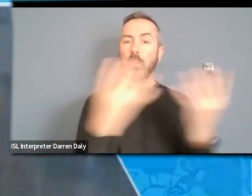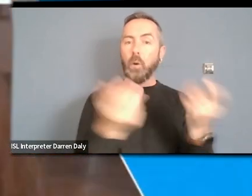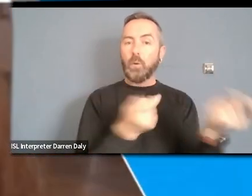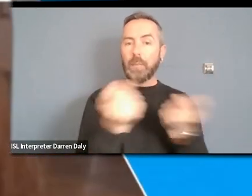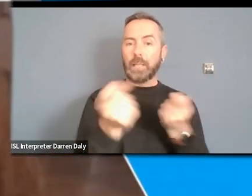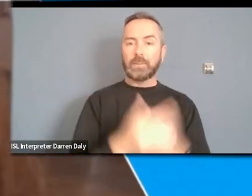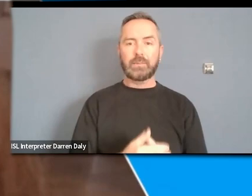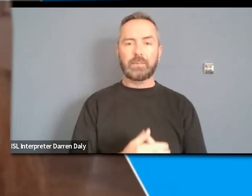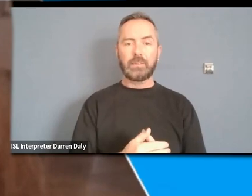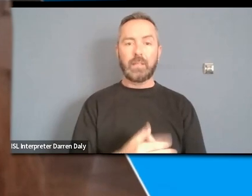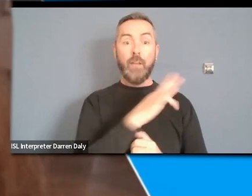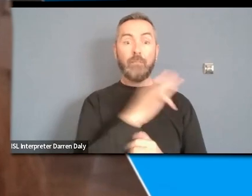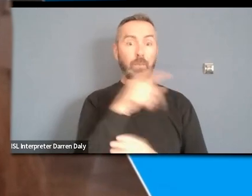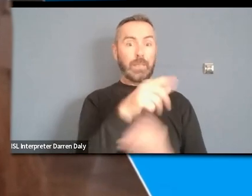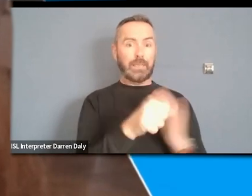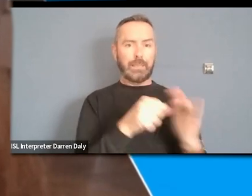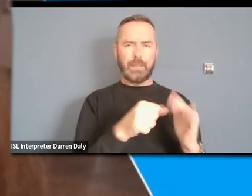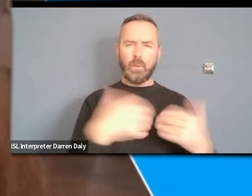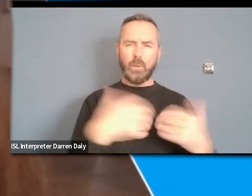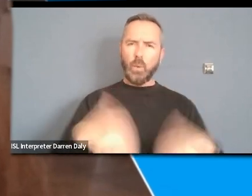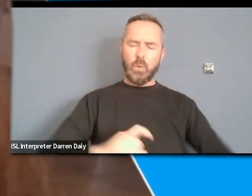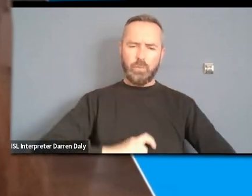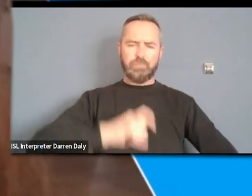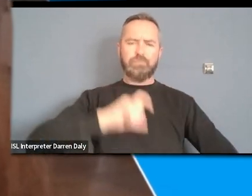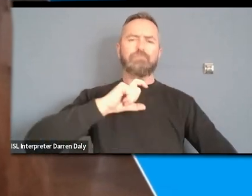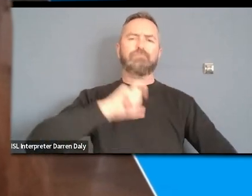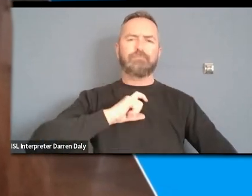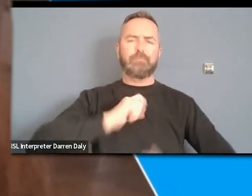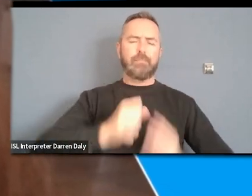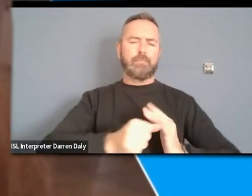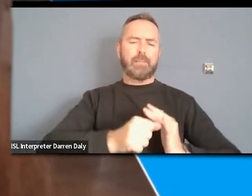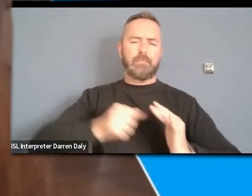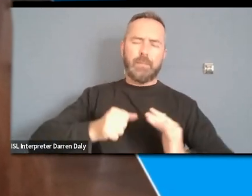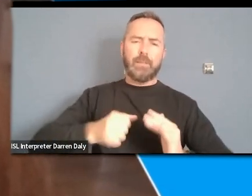From this I have gained in experience, confidence and I am able to be the